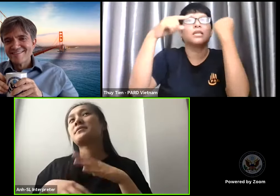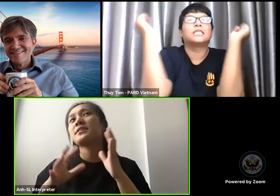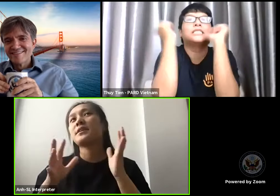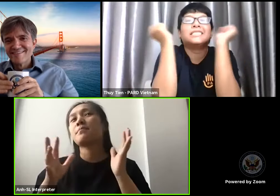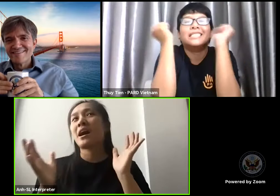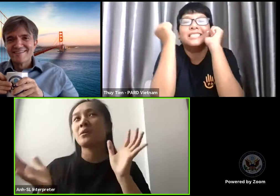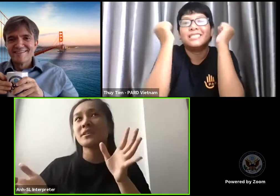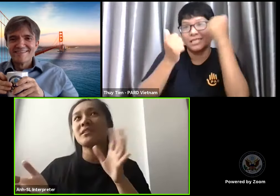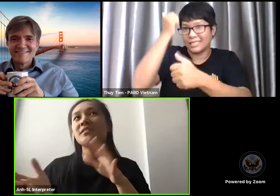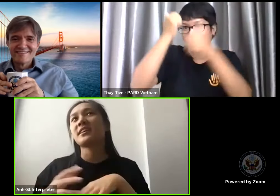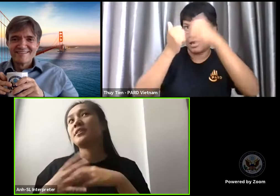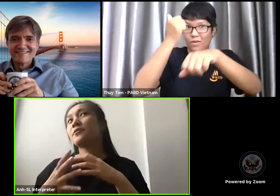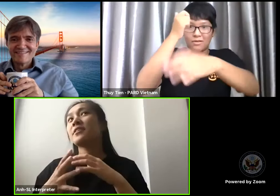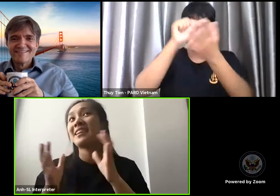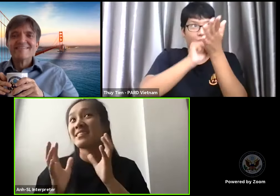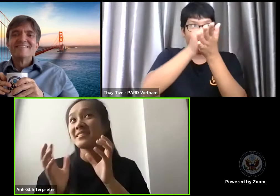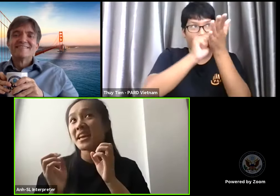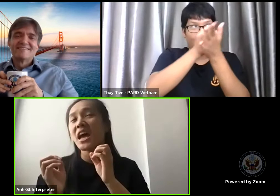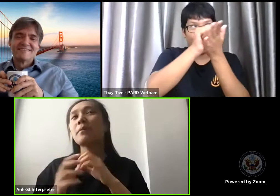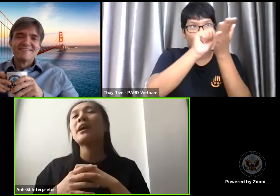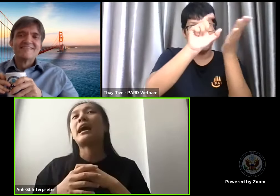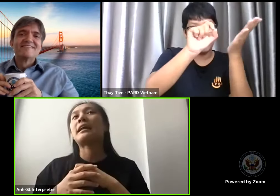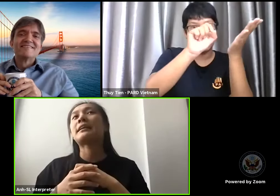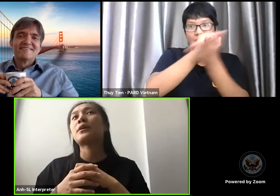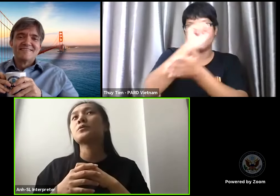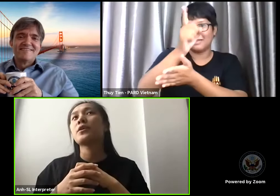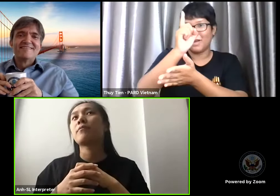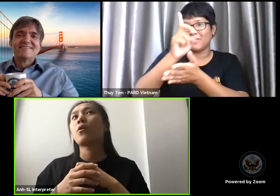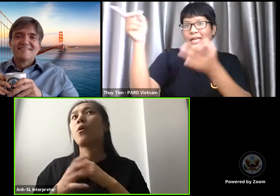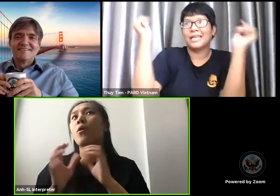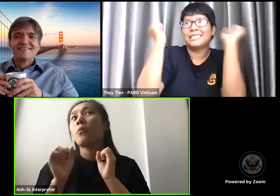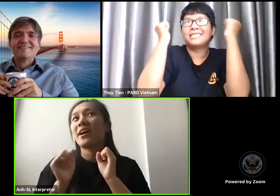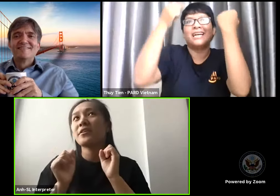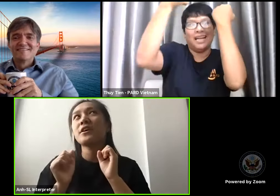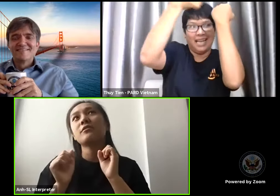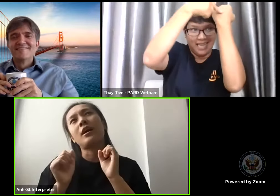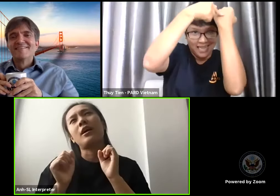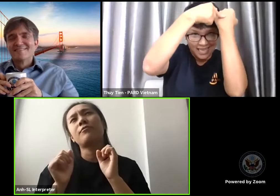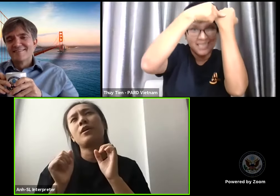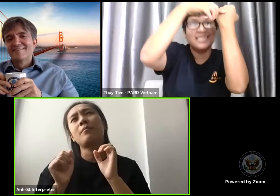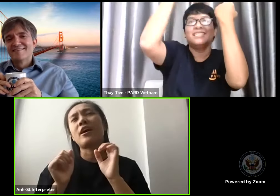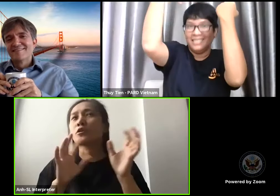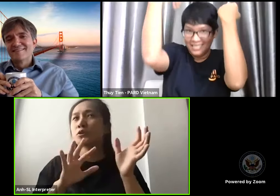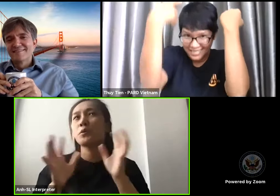can see mountains and different landscapes and they also have cold weather from like October